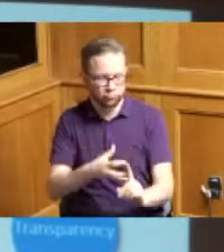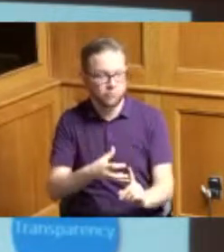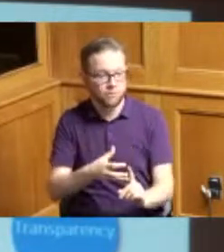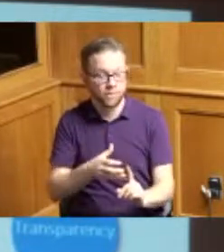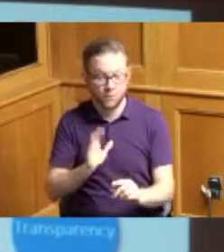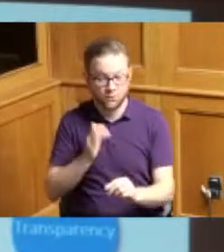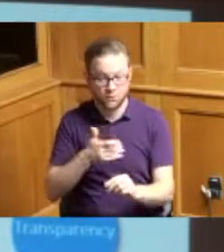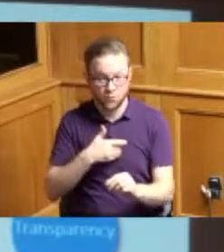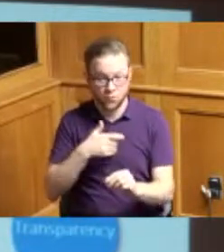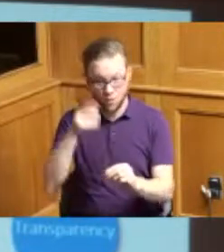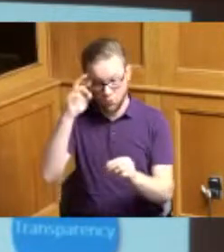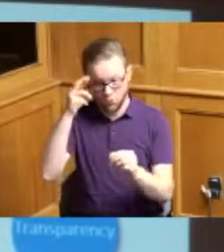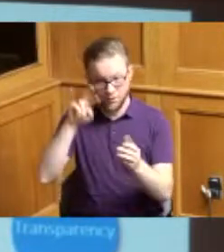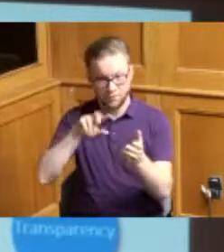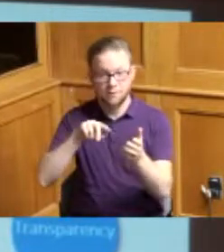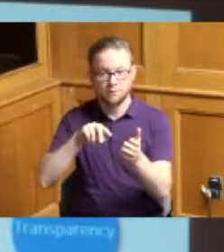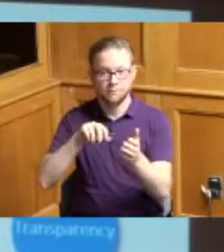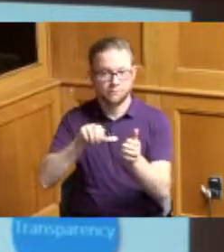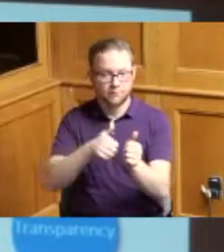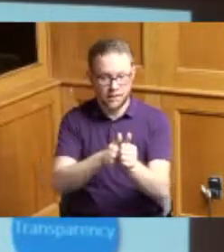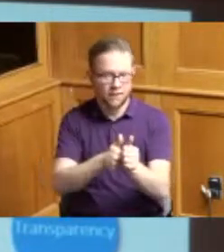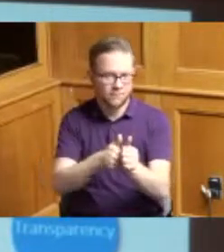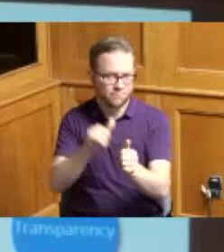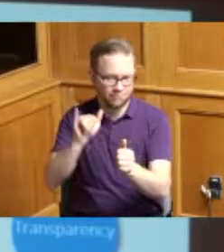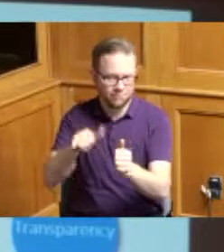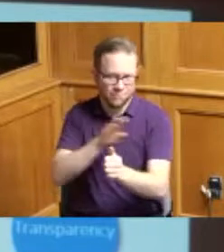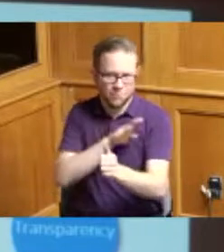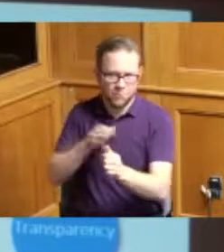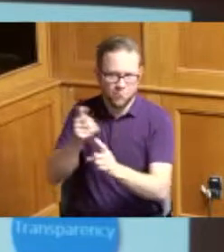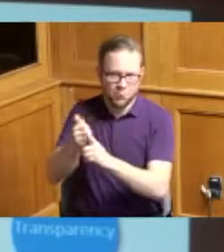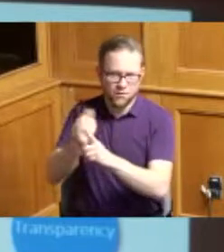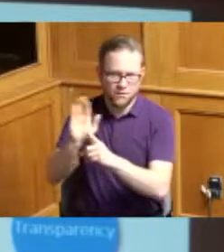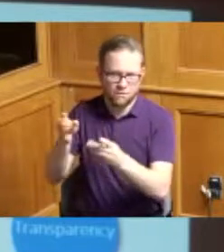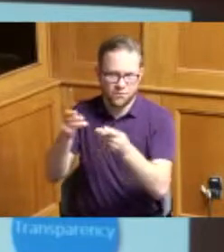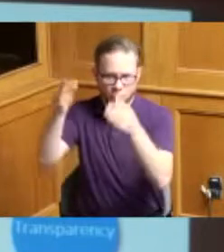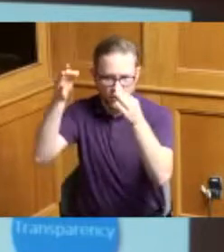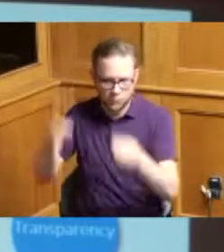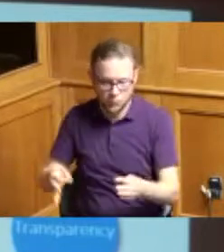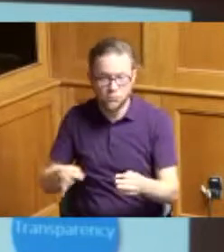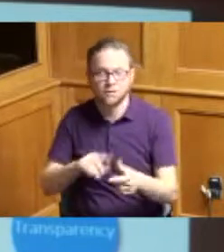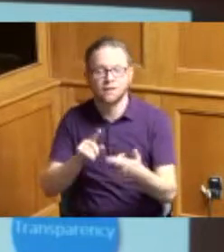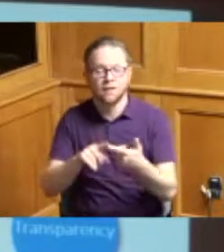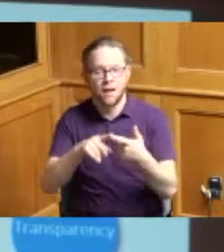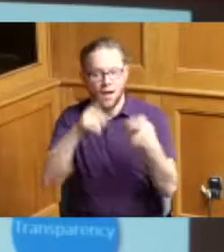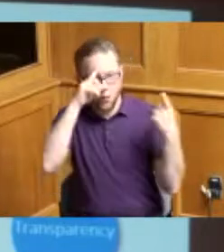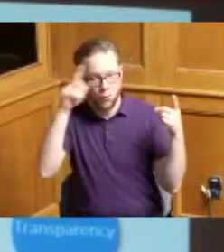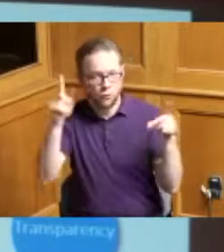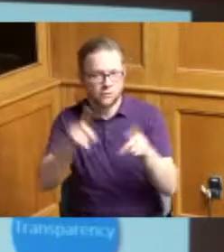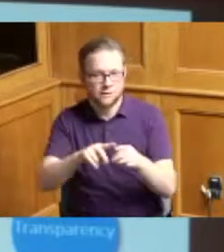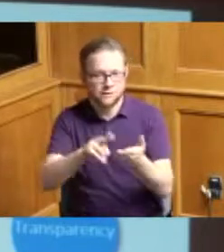the Board resolution as well as the consent decree and affordability you know we we have an issue of